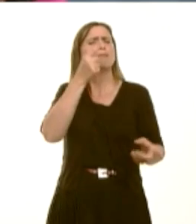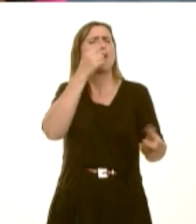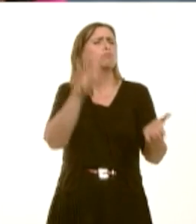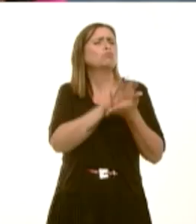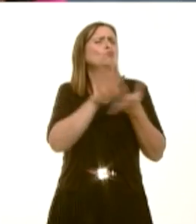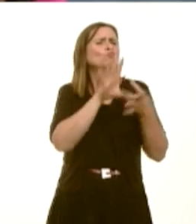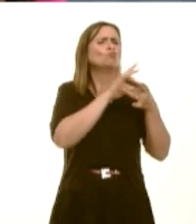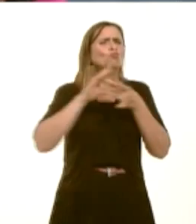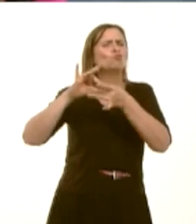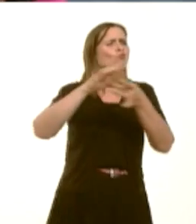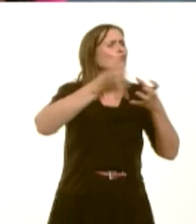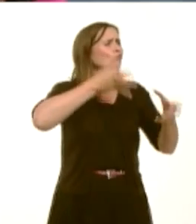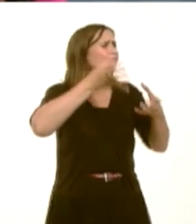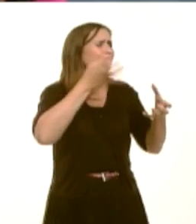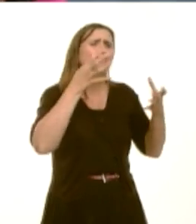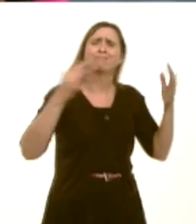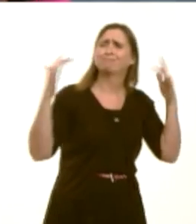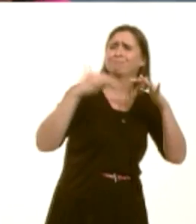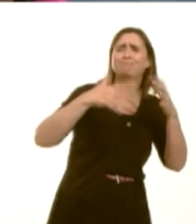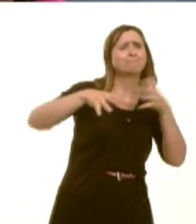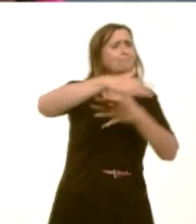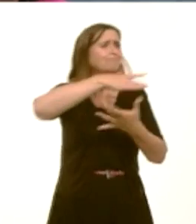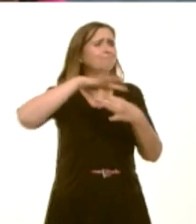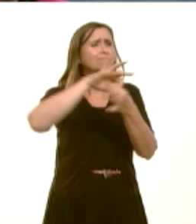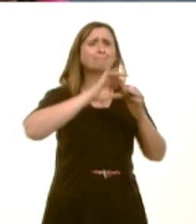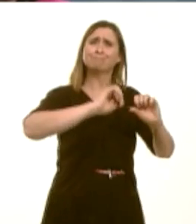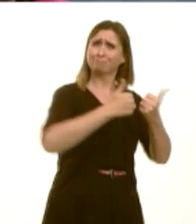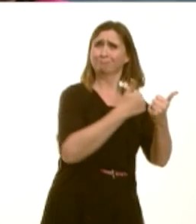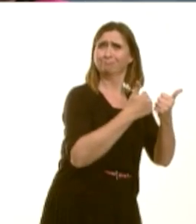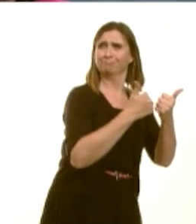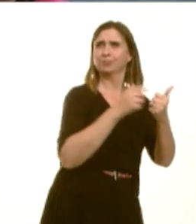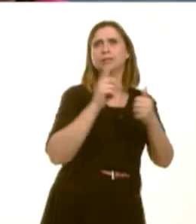coming together of people to have a drink, but in other quarters itís very damaging,